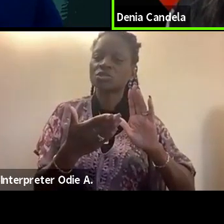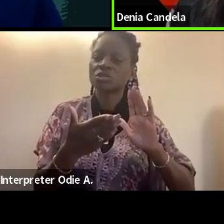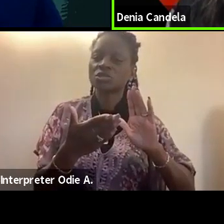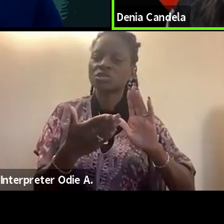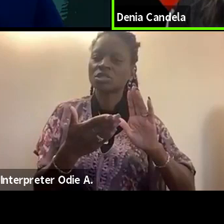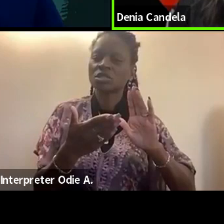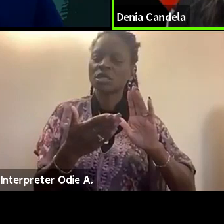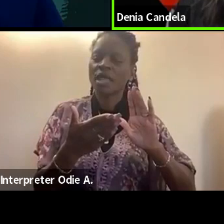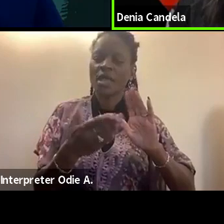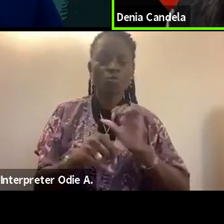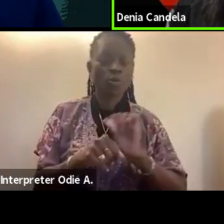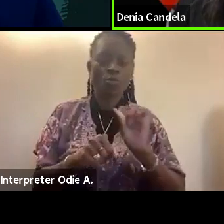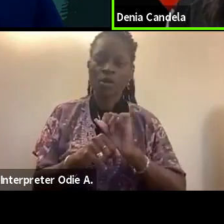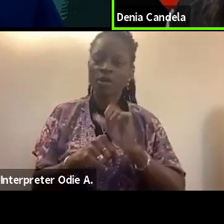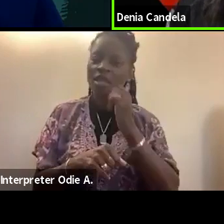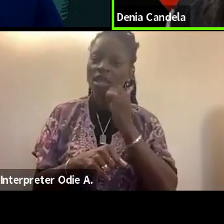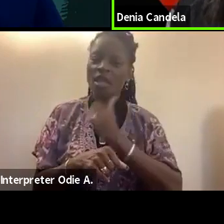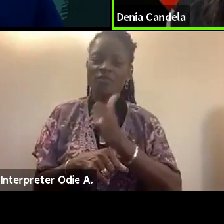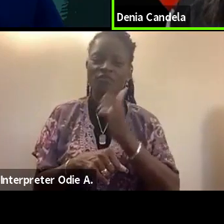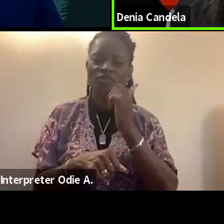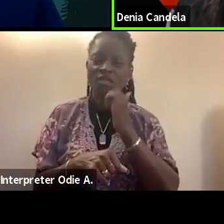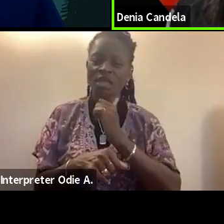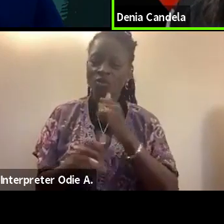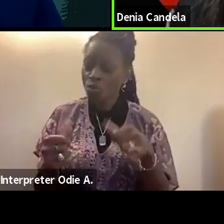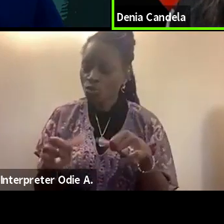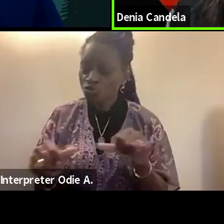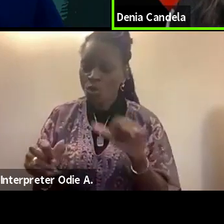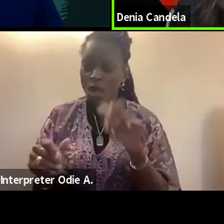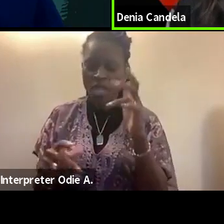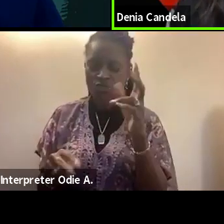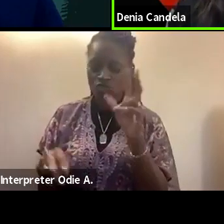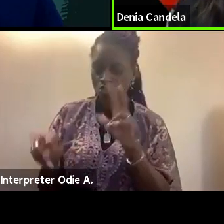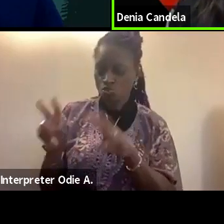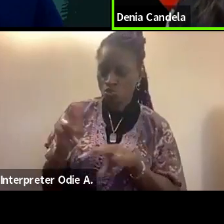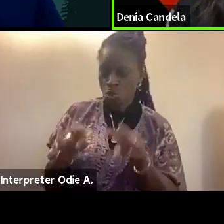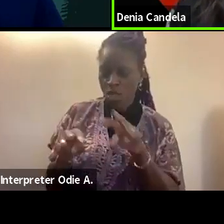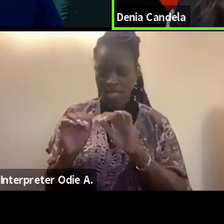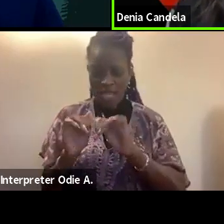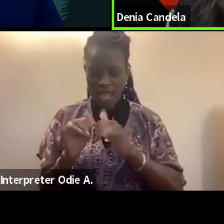Every day, we're beginning to explore, how is it that we can code the sign together?